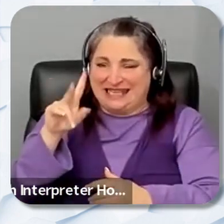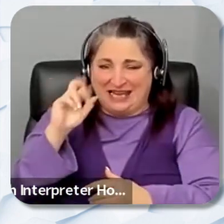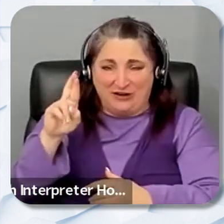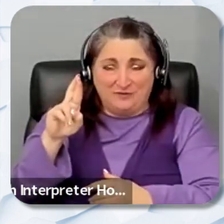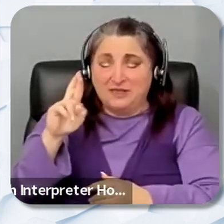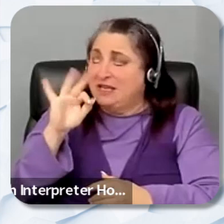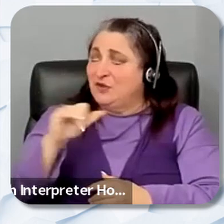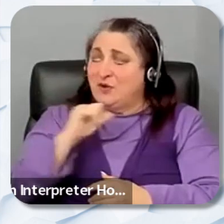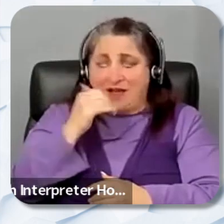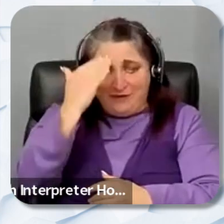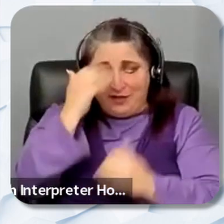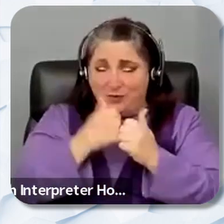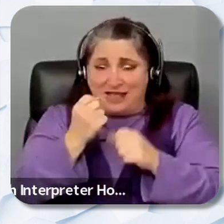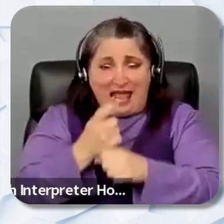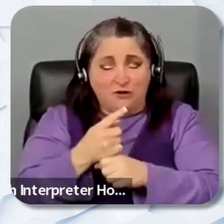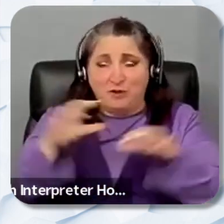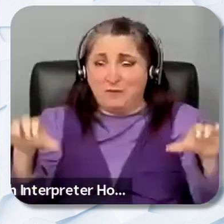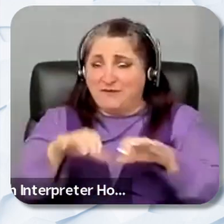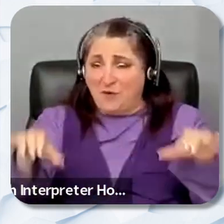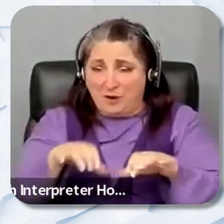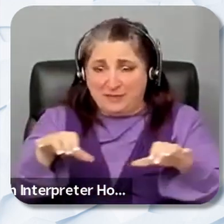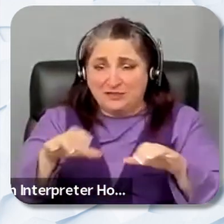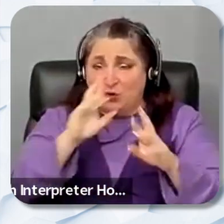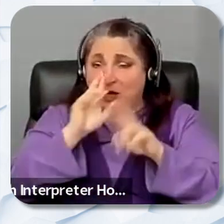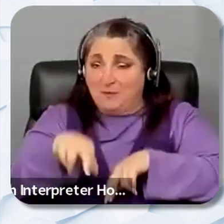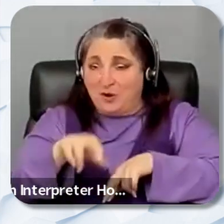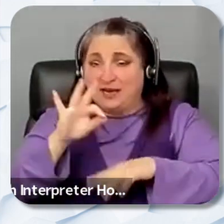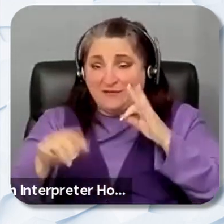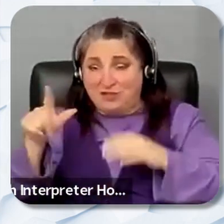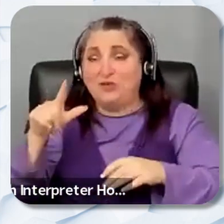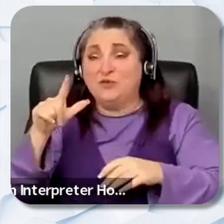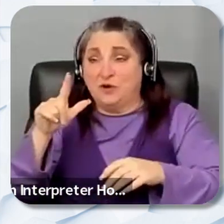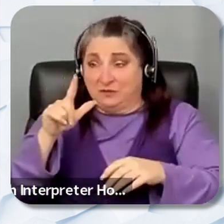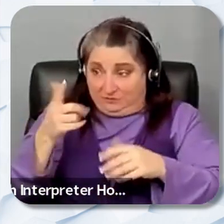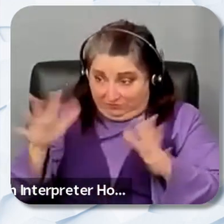Report, that is where our indicators. If you're an LEA, you would have received a local Annual